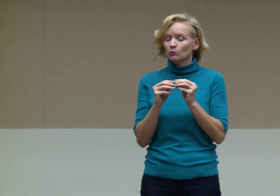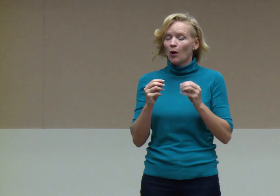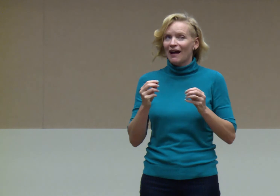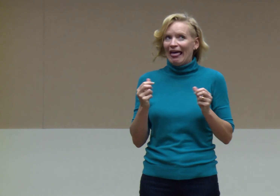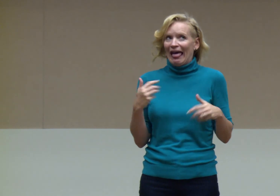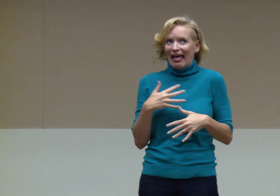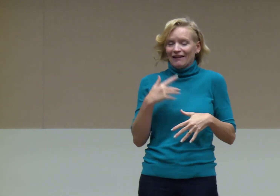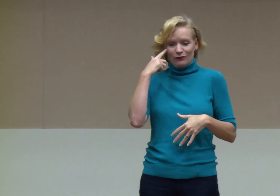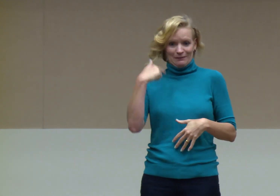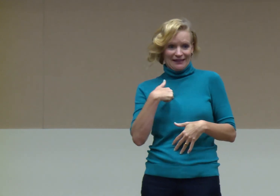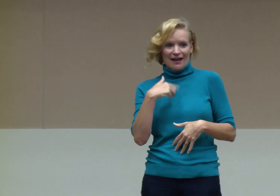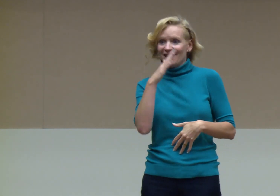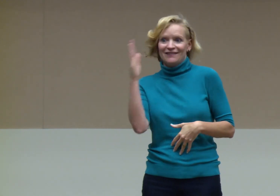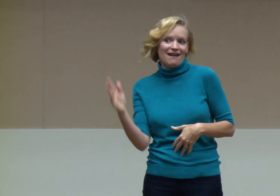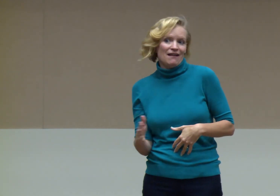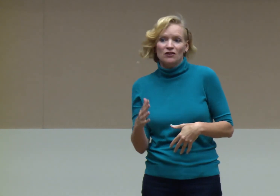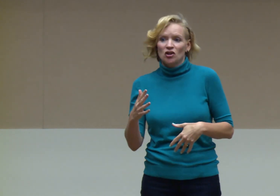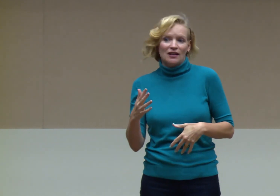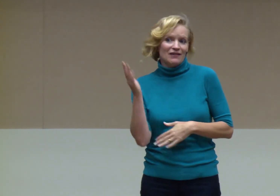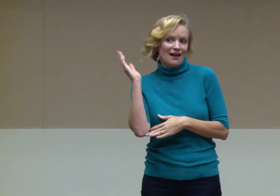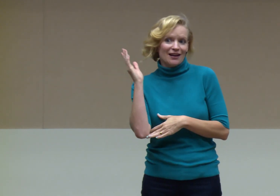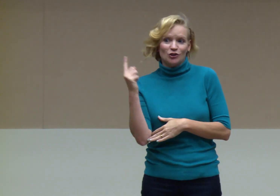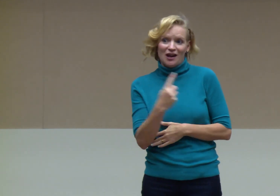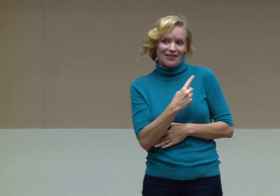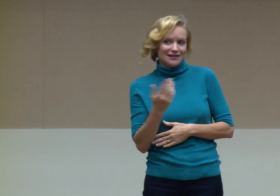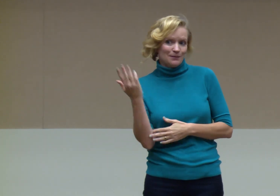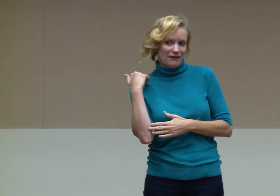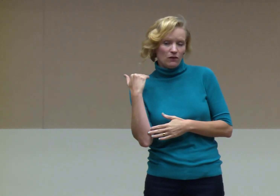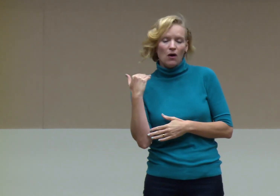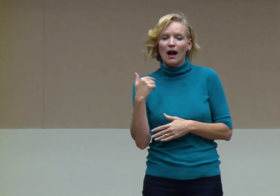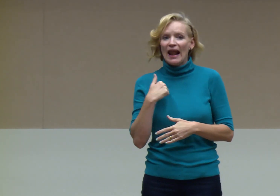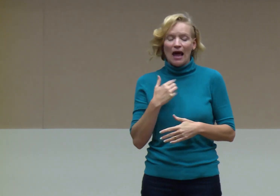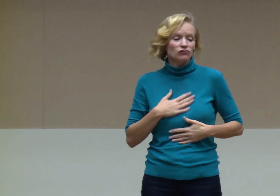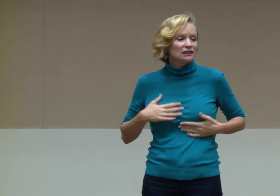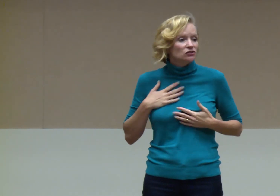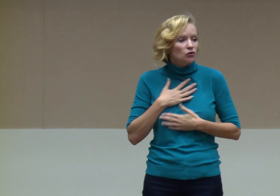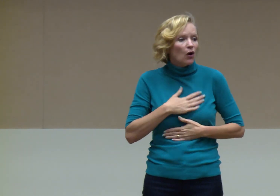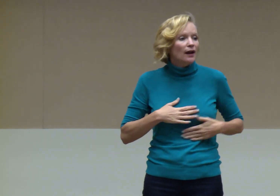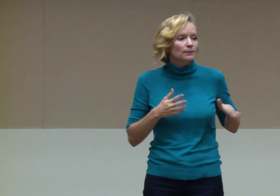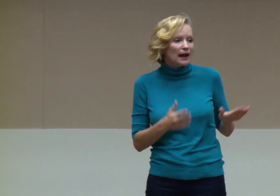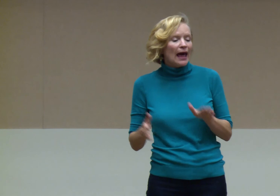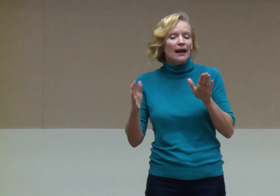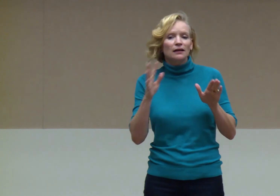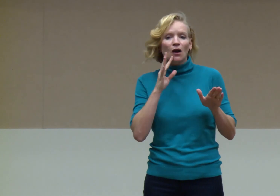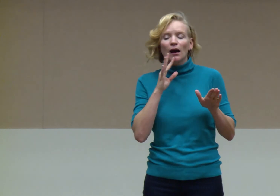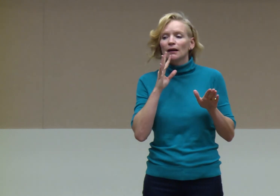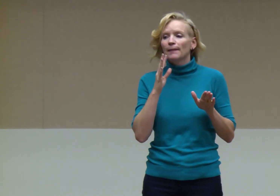Now, this is a very different experience for me. I haven't done a presentation like this before.